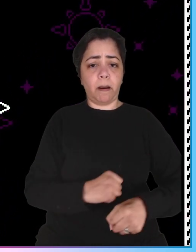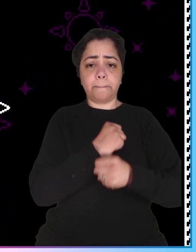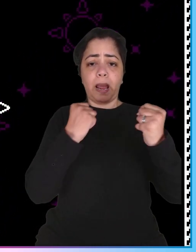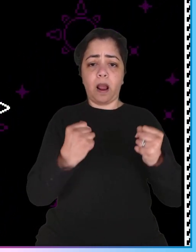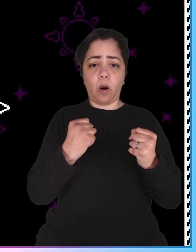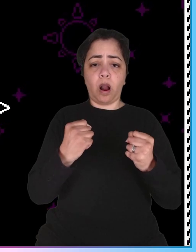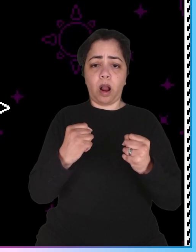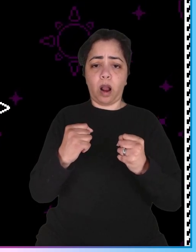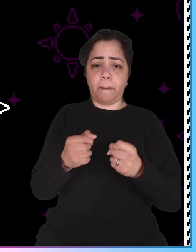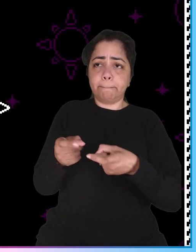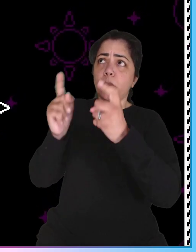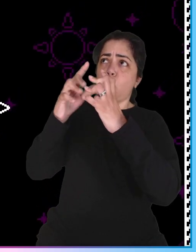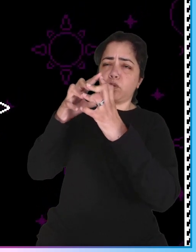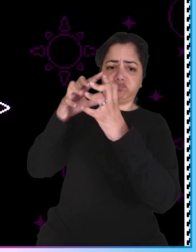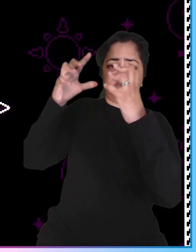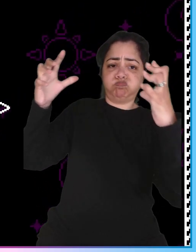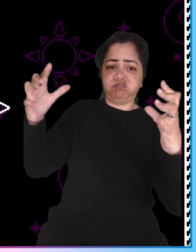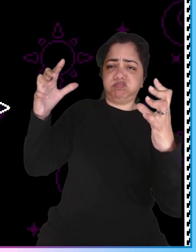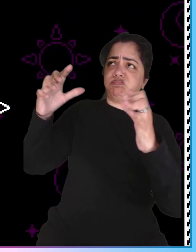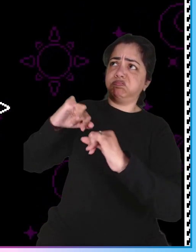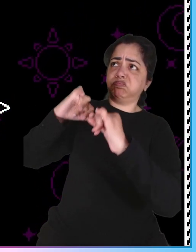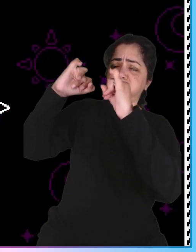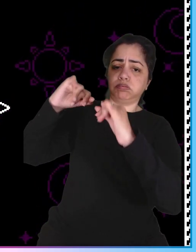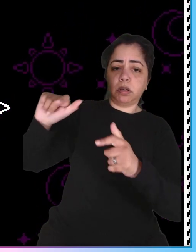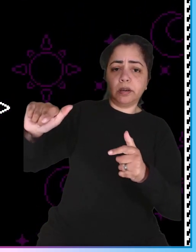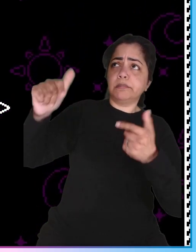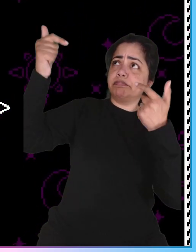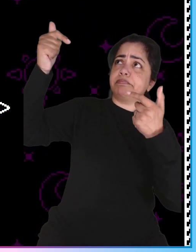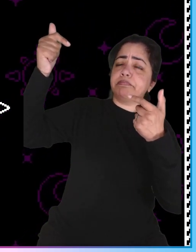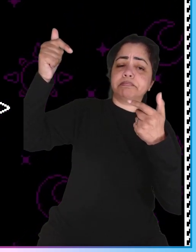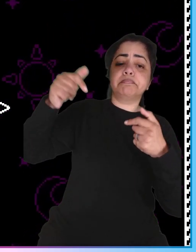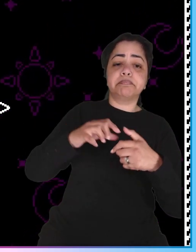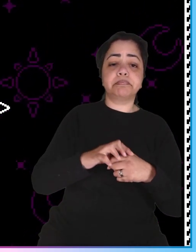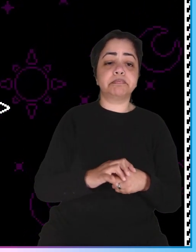including granular settings for things like gameplay speed, and bonus hero damage.